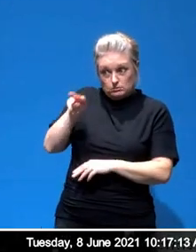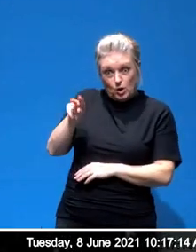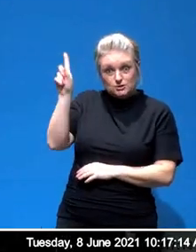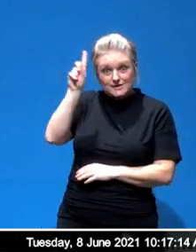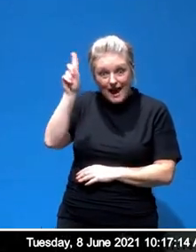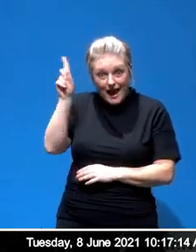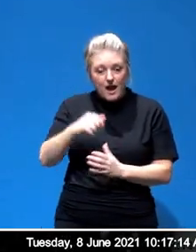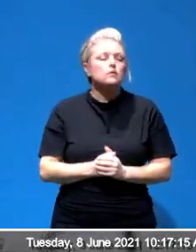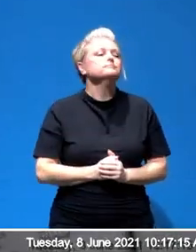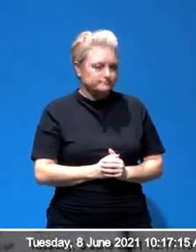Yes, please.